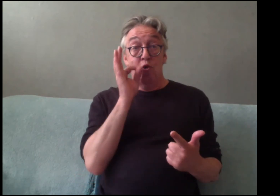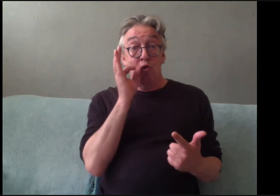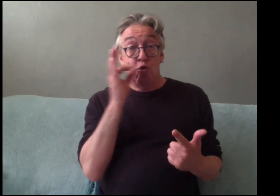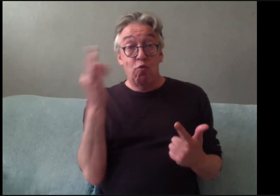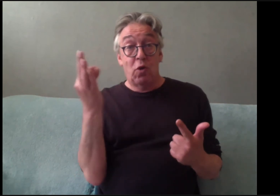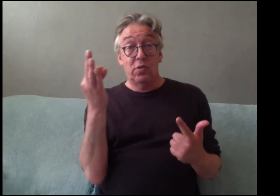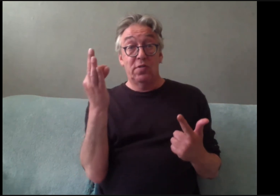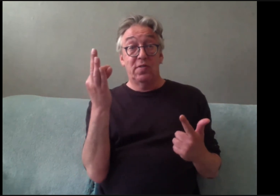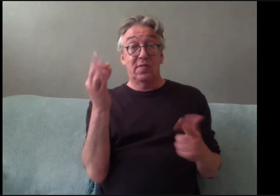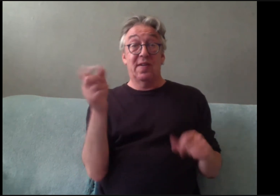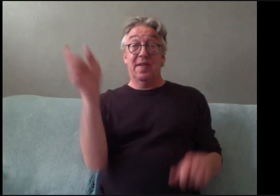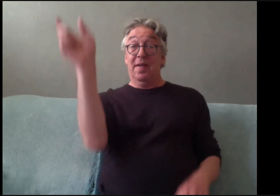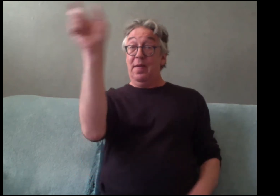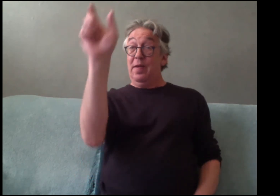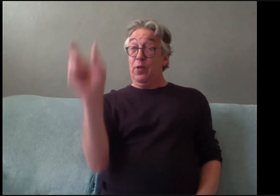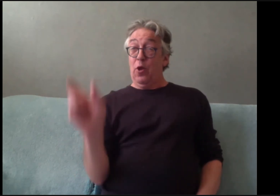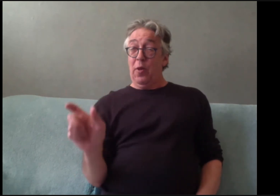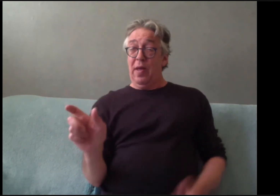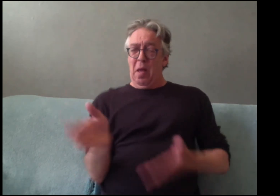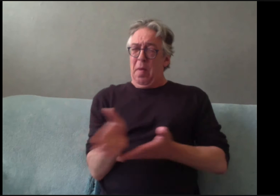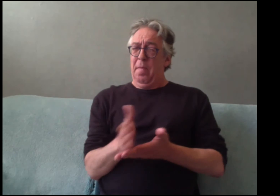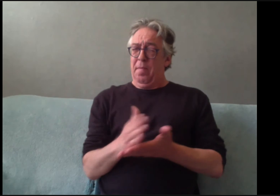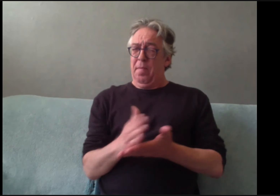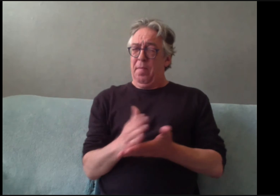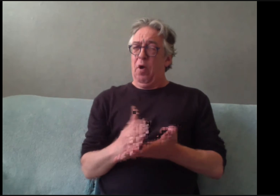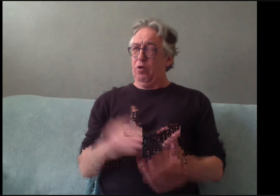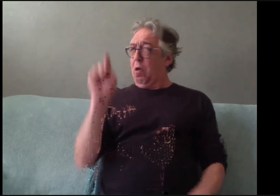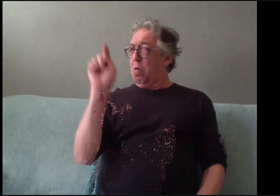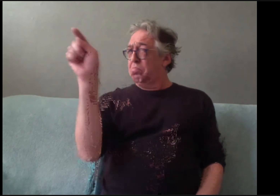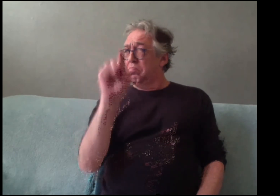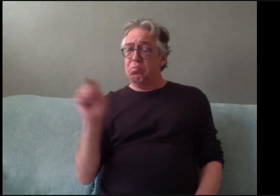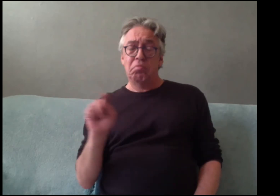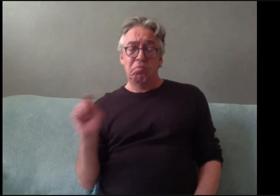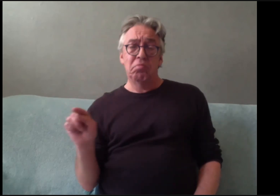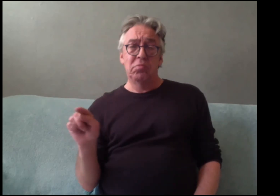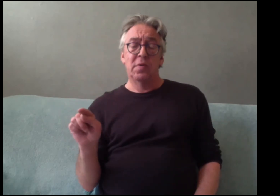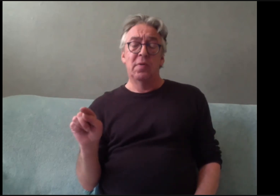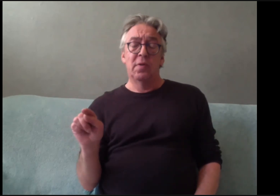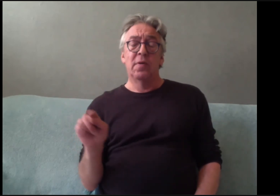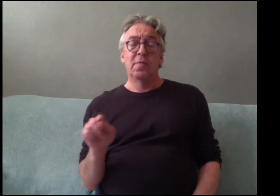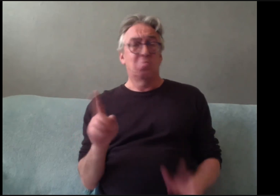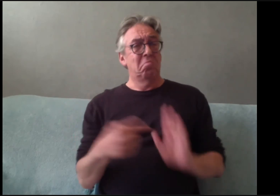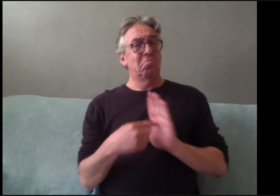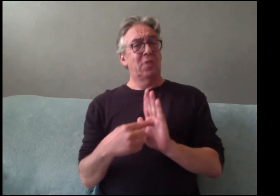For example in France autistic people can go outside